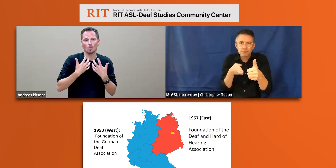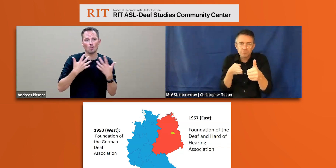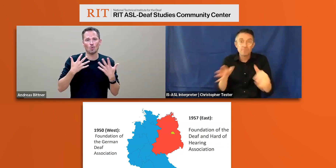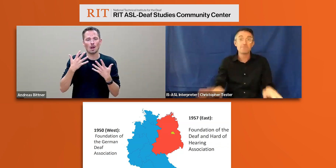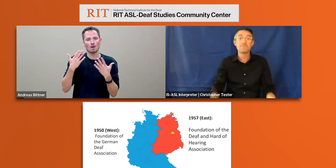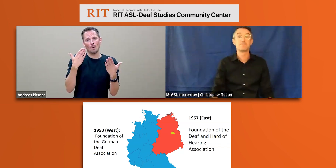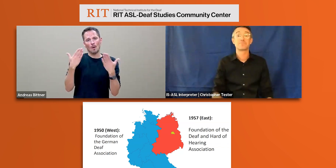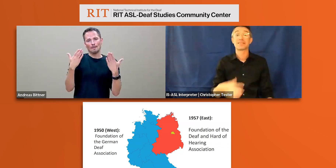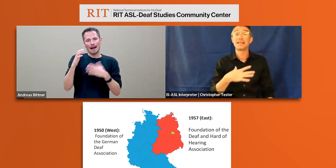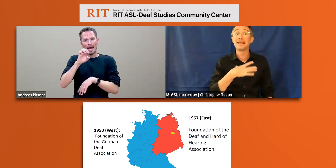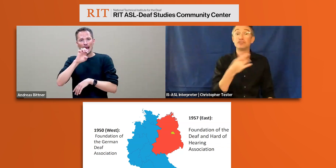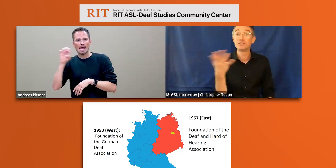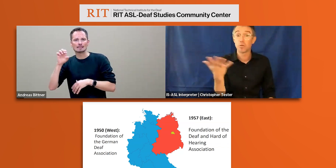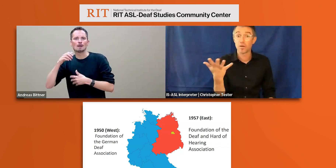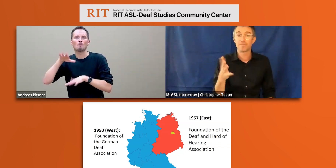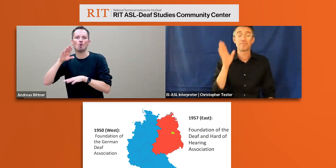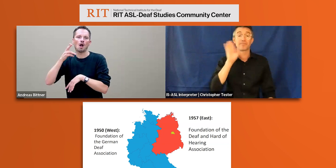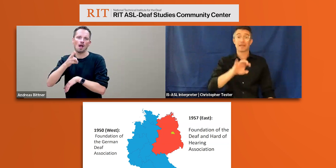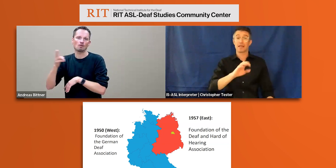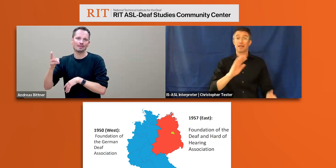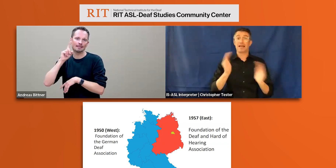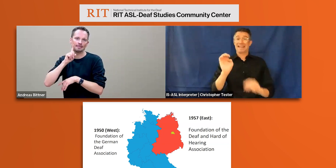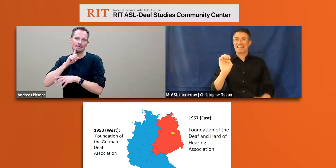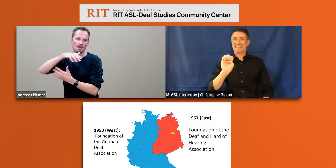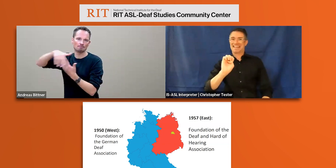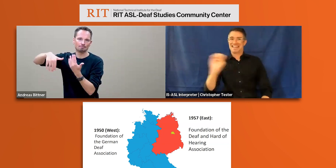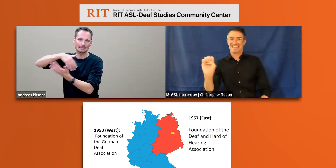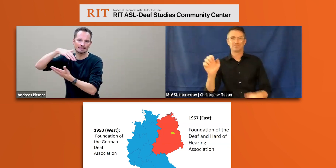Now, they had to have one for each part of Germany.